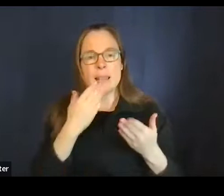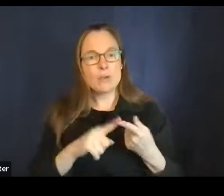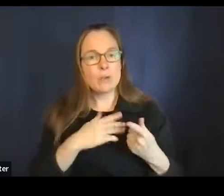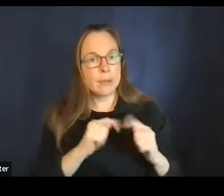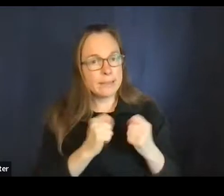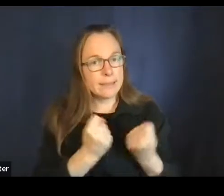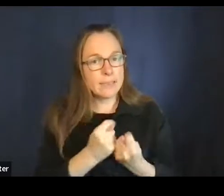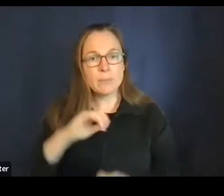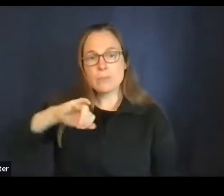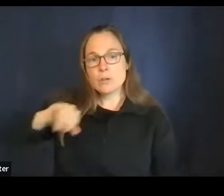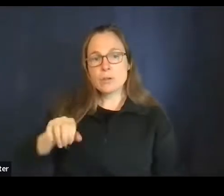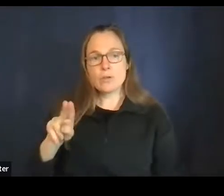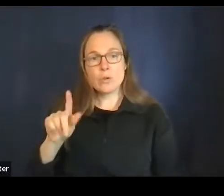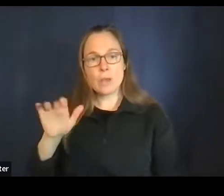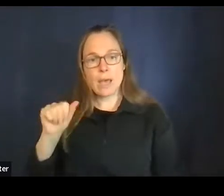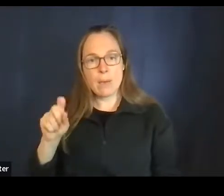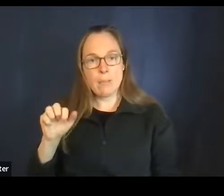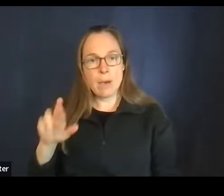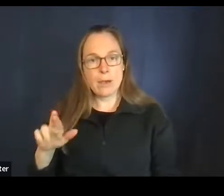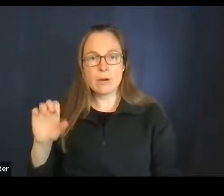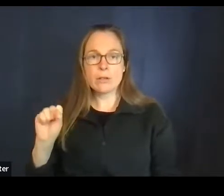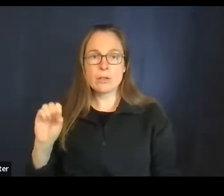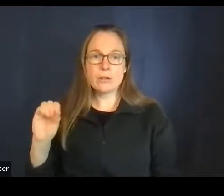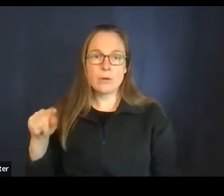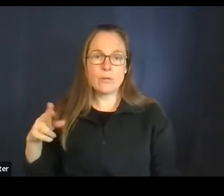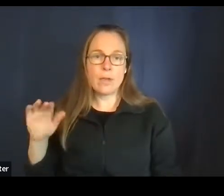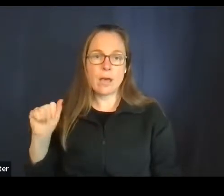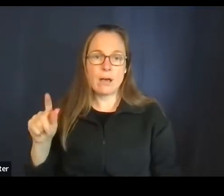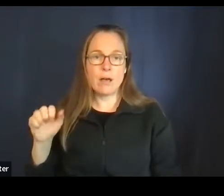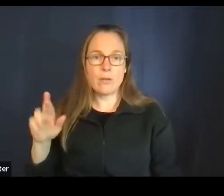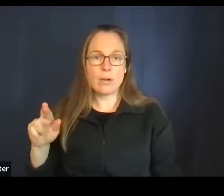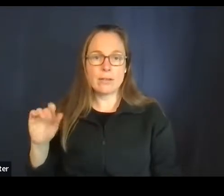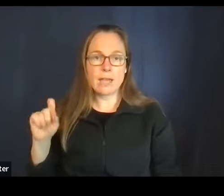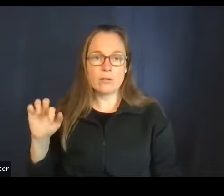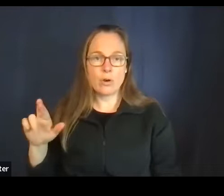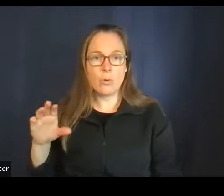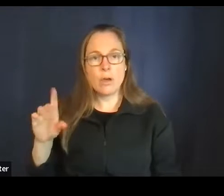Julia Meier, Sofía Álvarez-Castro, Diana Shiplet and Diana Nunez.